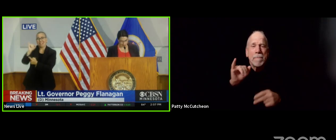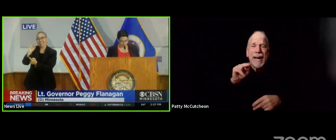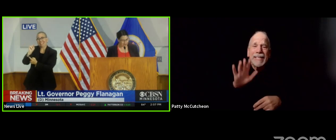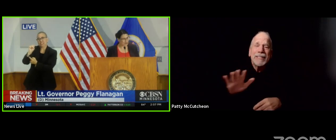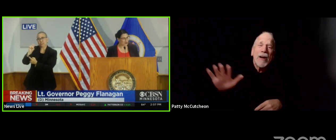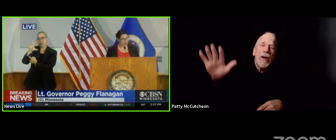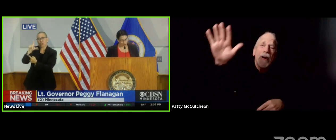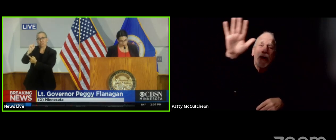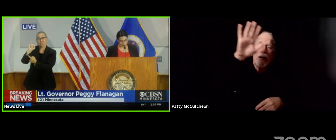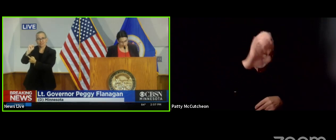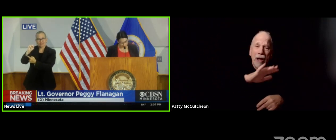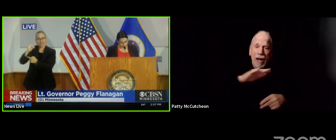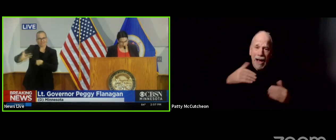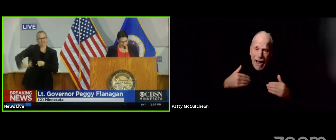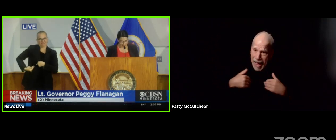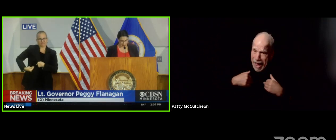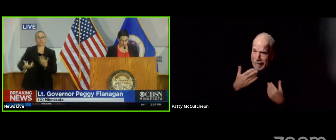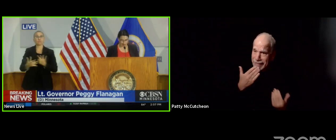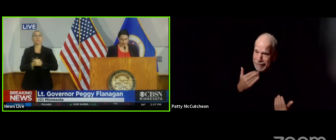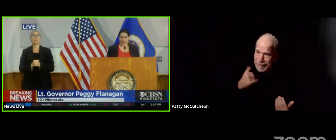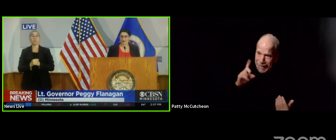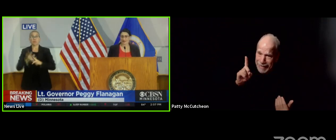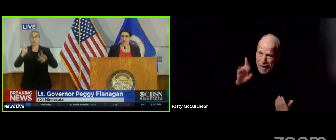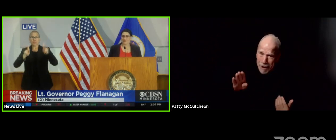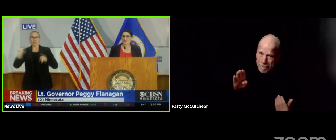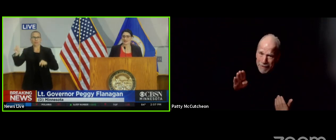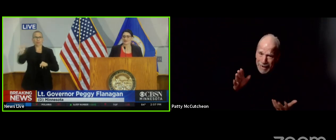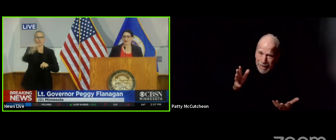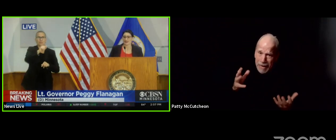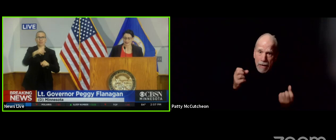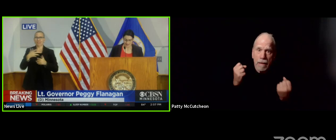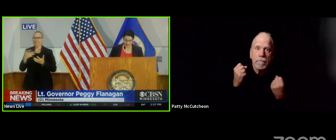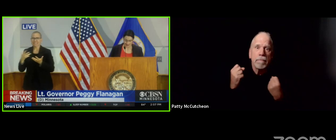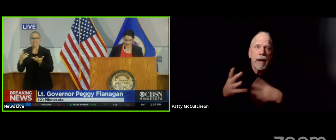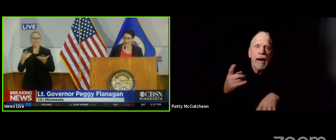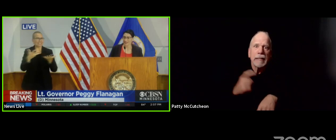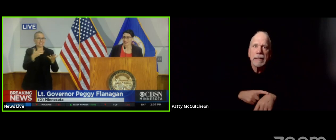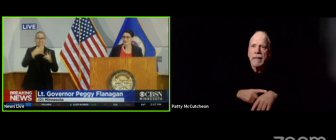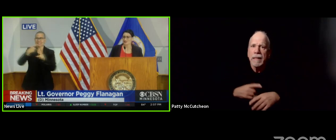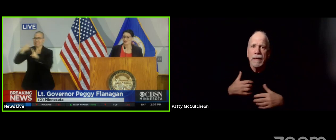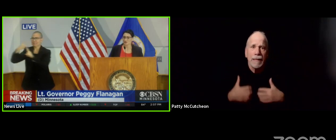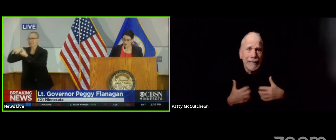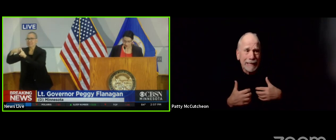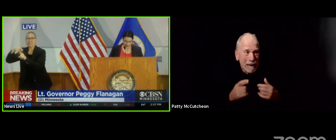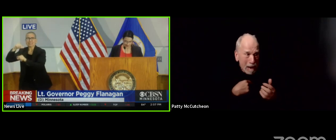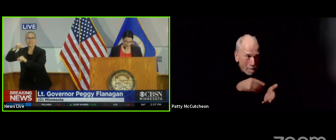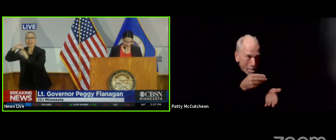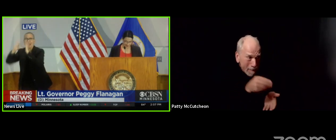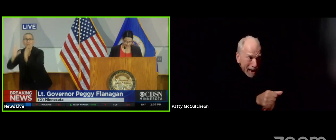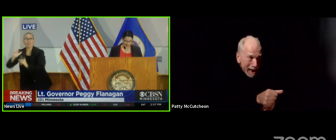RENT OR PUTTING FOOD ON THE TABLE AND THE LIFE-SAVING INSULIN THEY NEED TO SURVIVE.